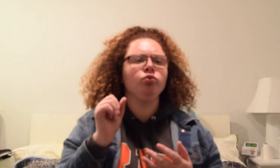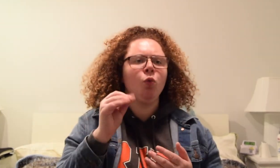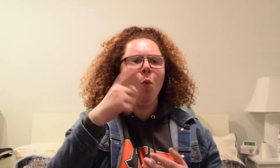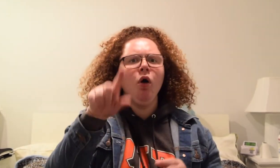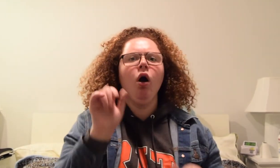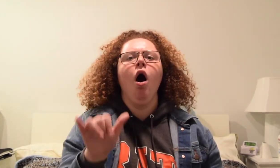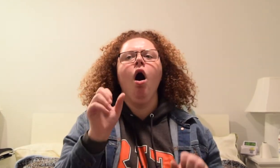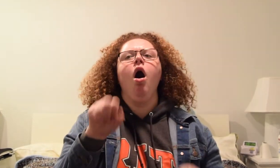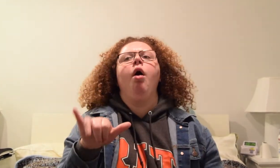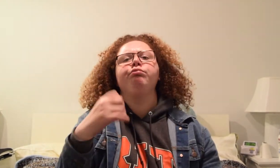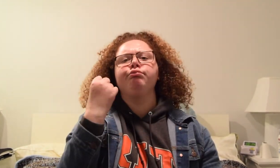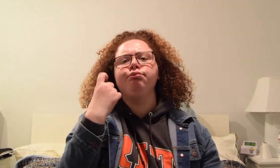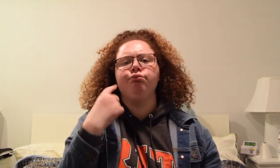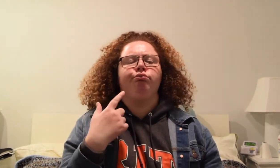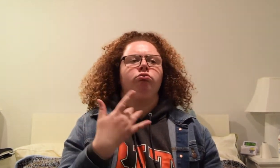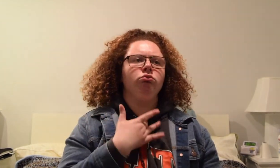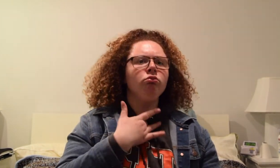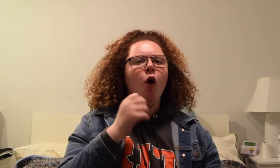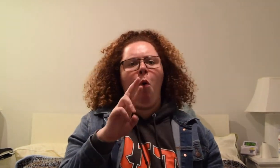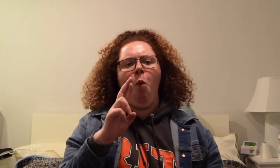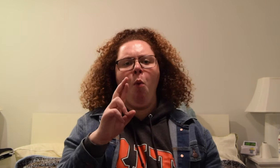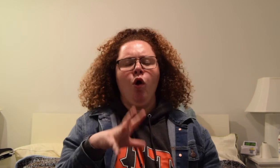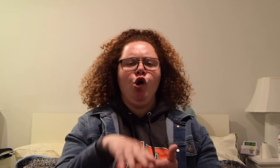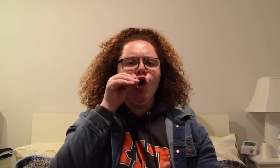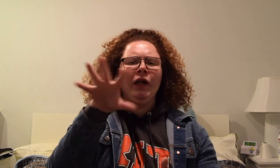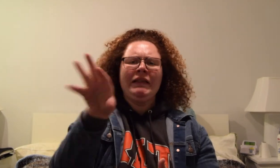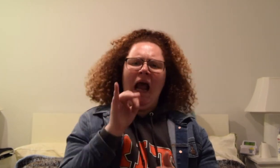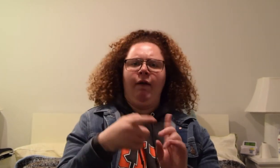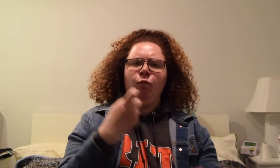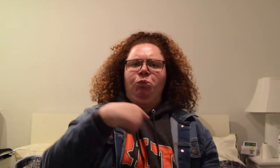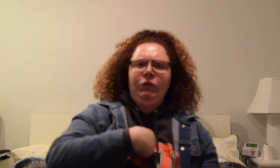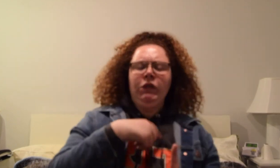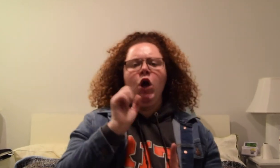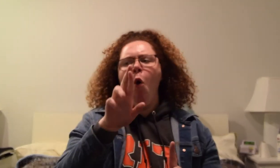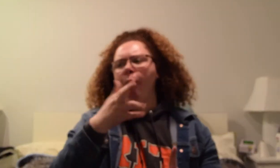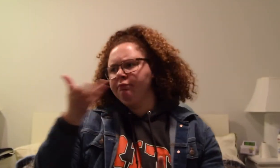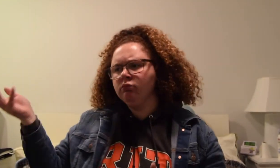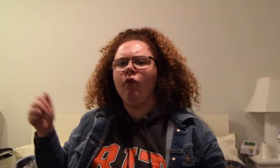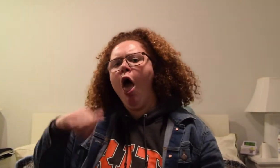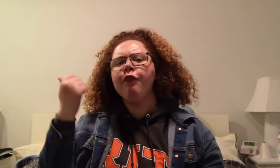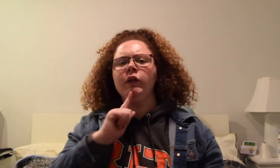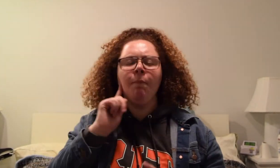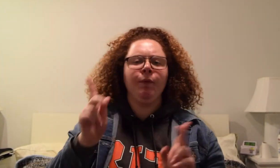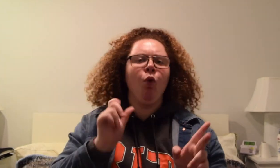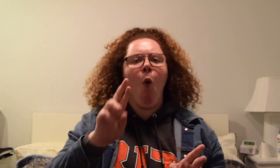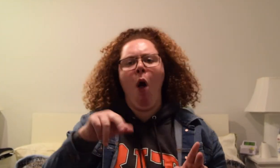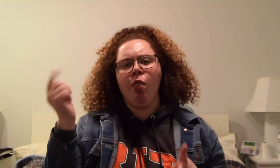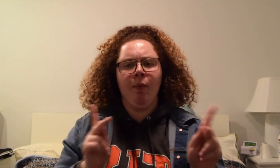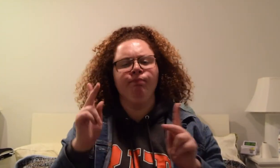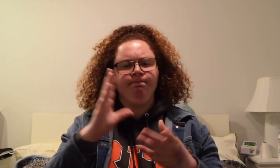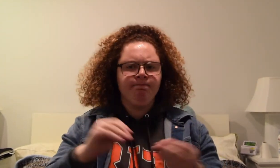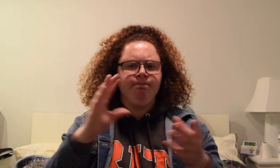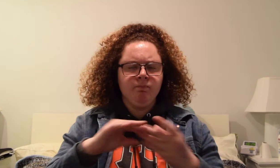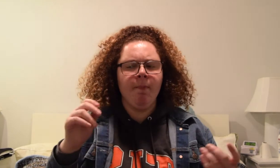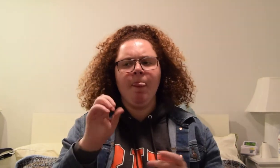So you guys can take it in from me or others and understand better